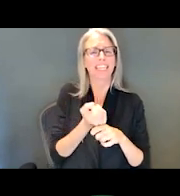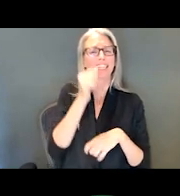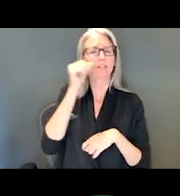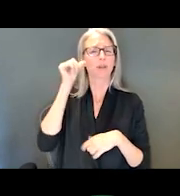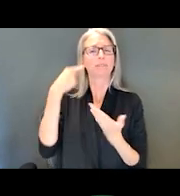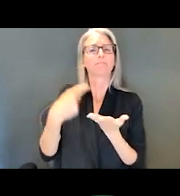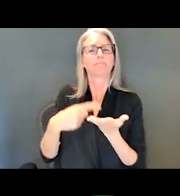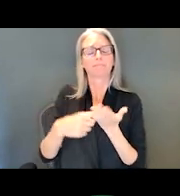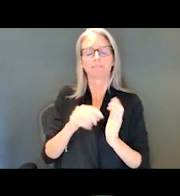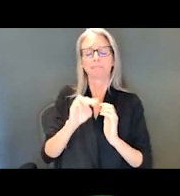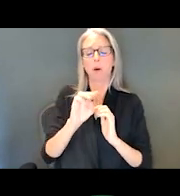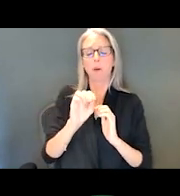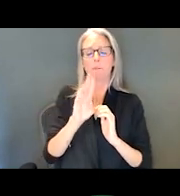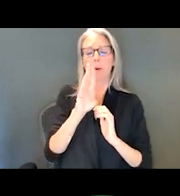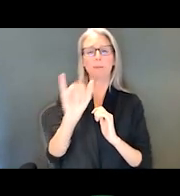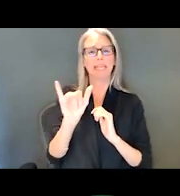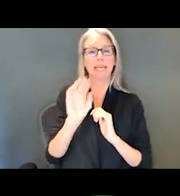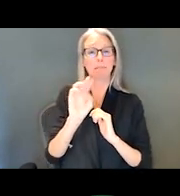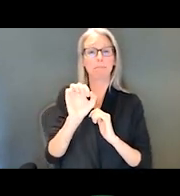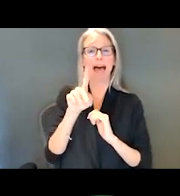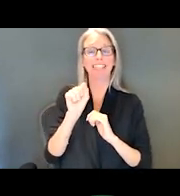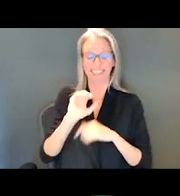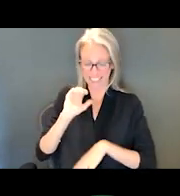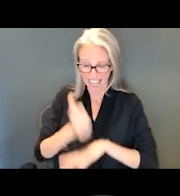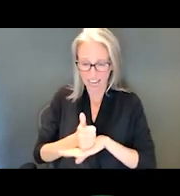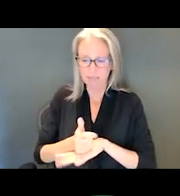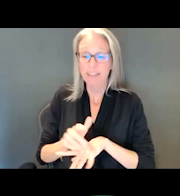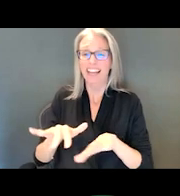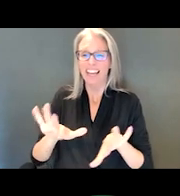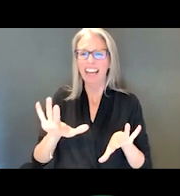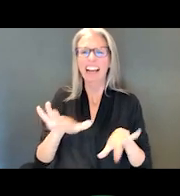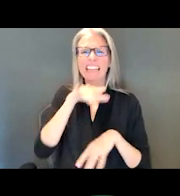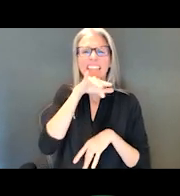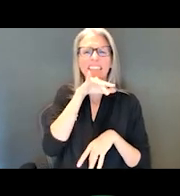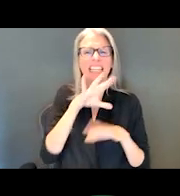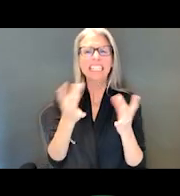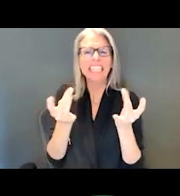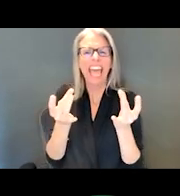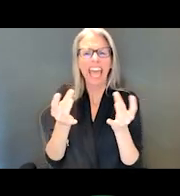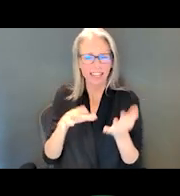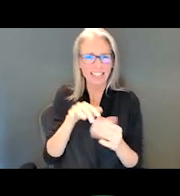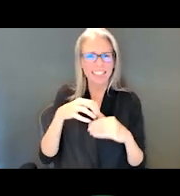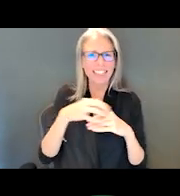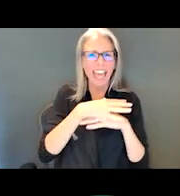At its core accessibility might be even more about having a mindset that's open and responsive